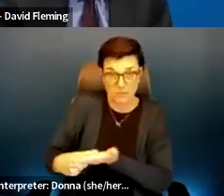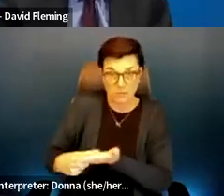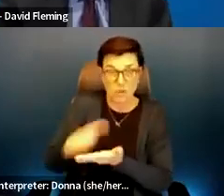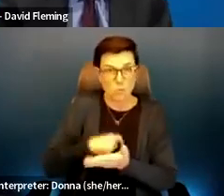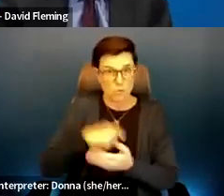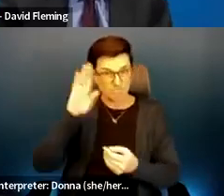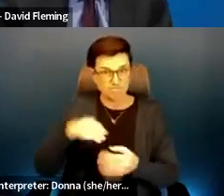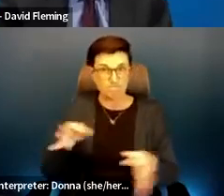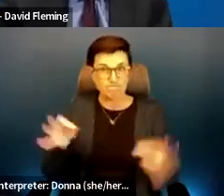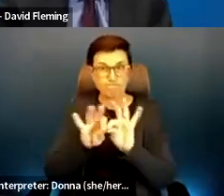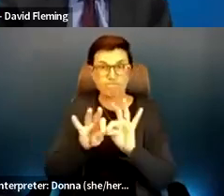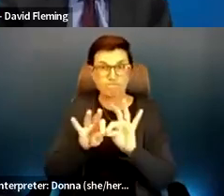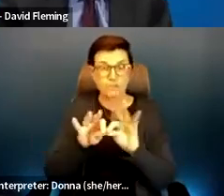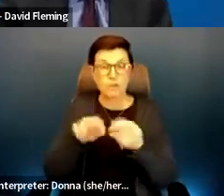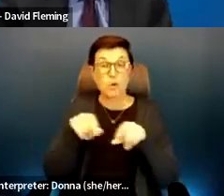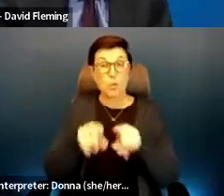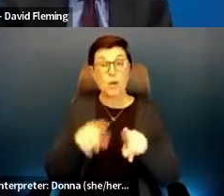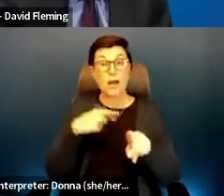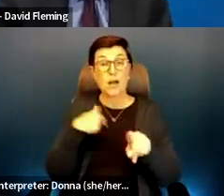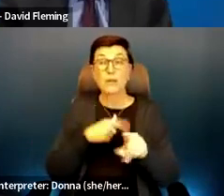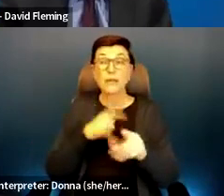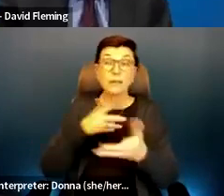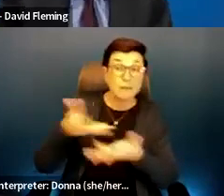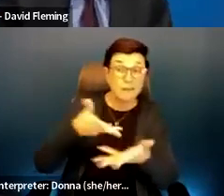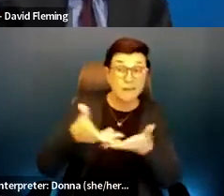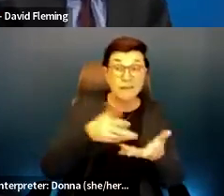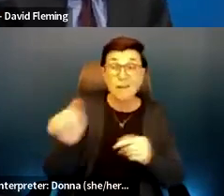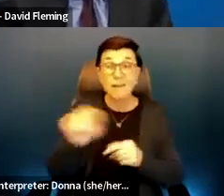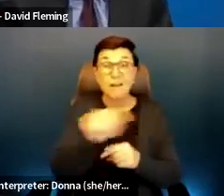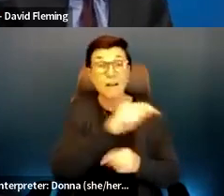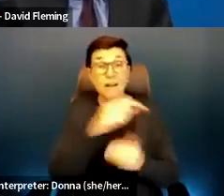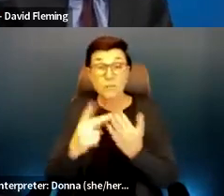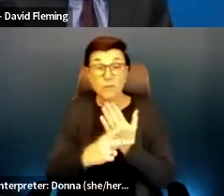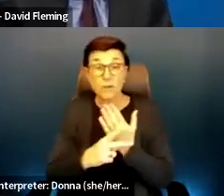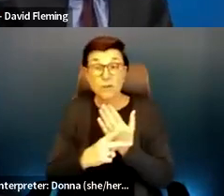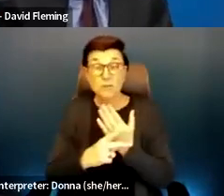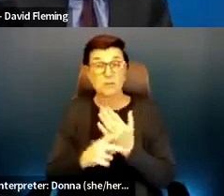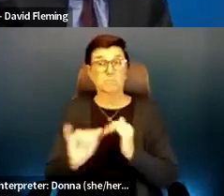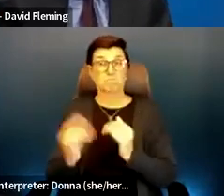of our engagement that while we want to incentivize moving towards some measures